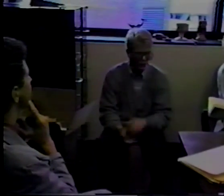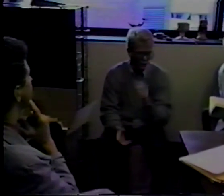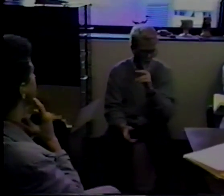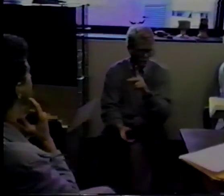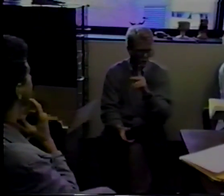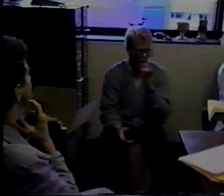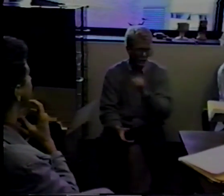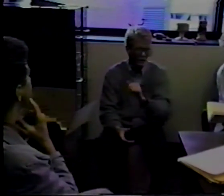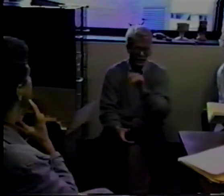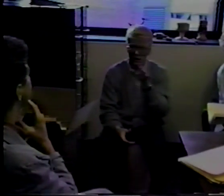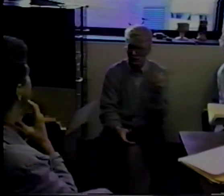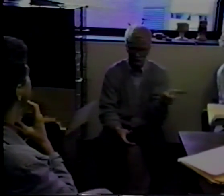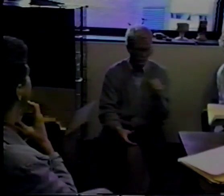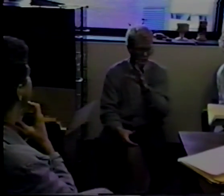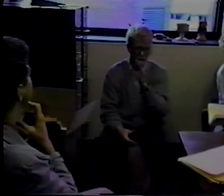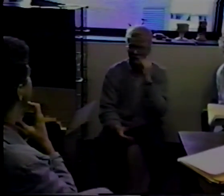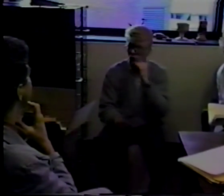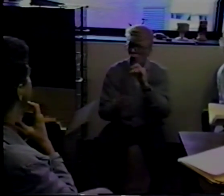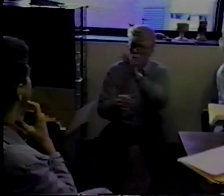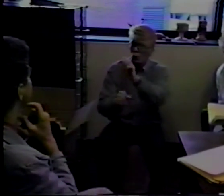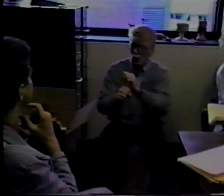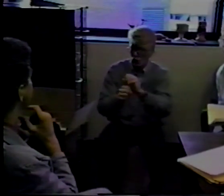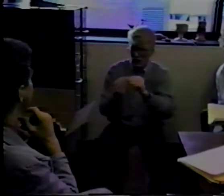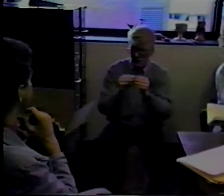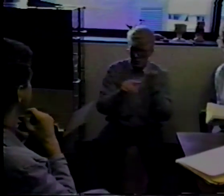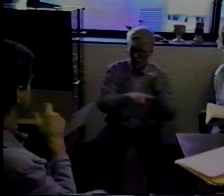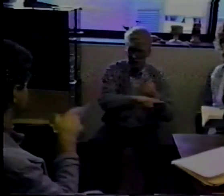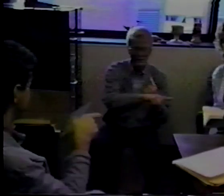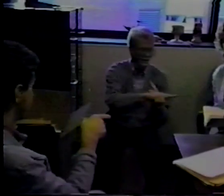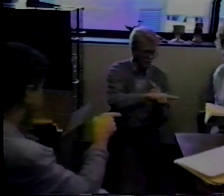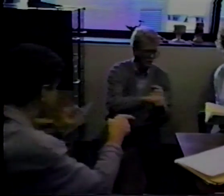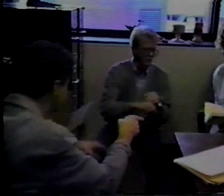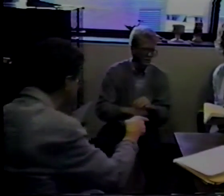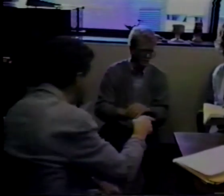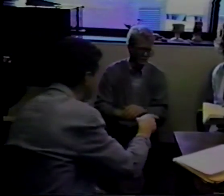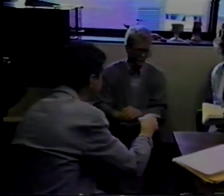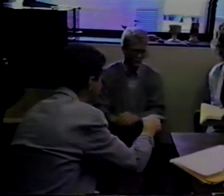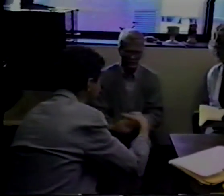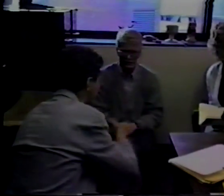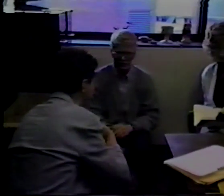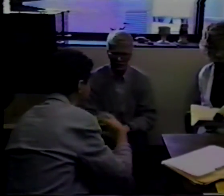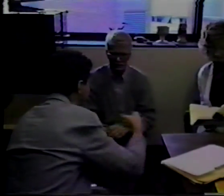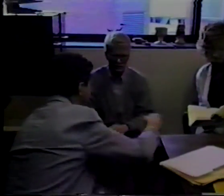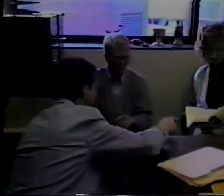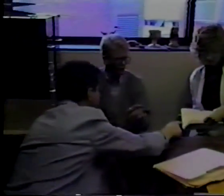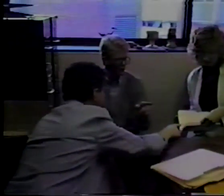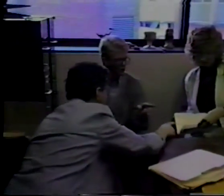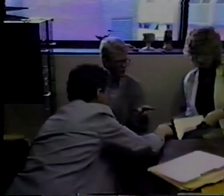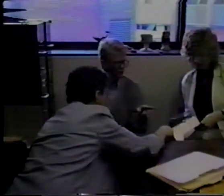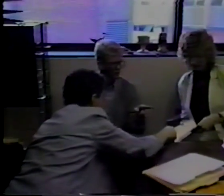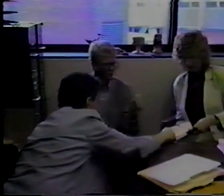Professor: Yeah, that's the -- it's down as a work number? Yes that's it. Do you have that? Professor: Yeah